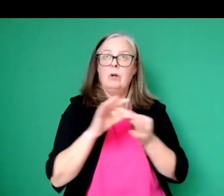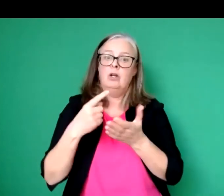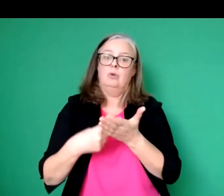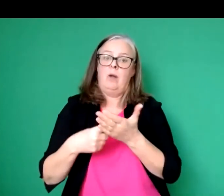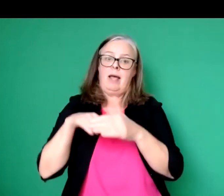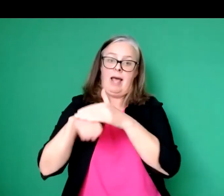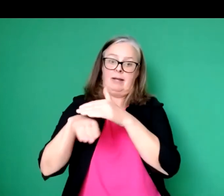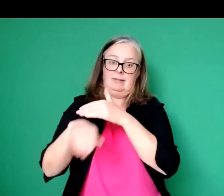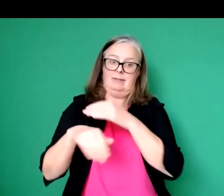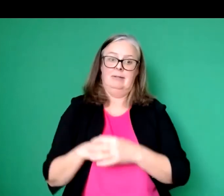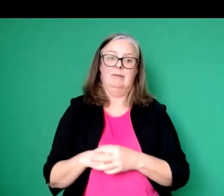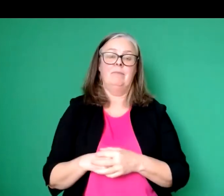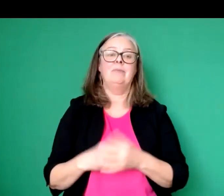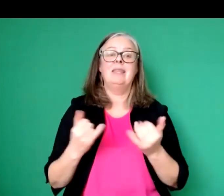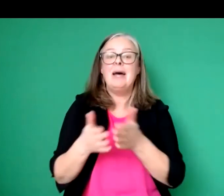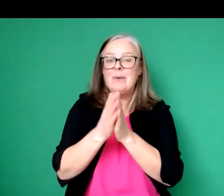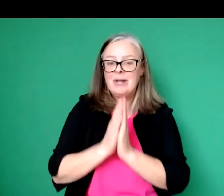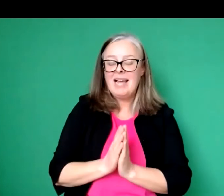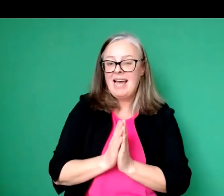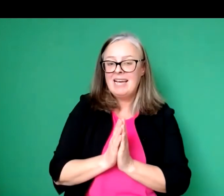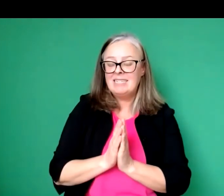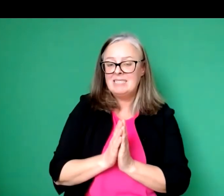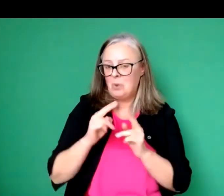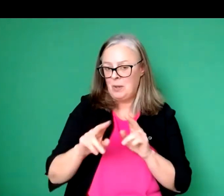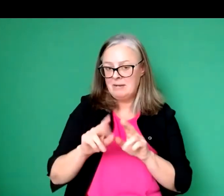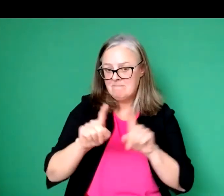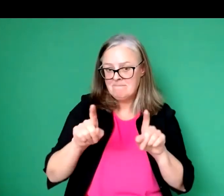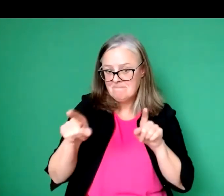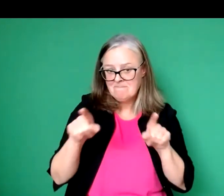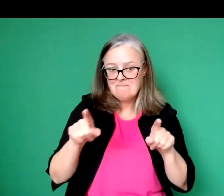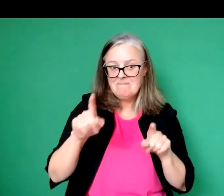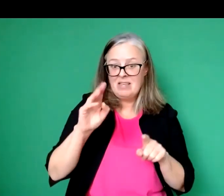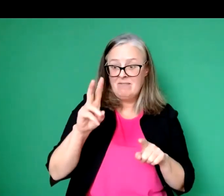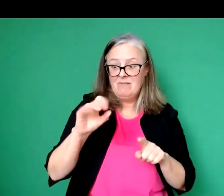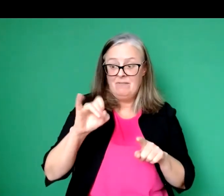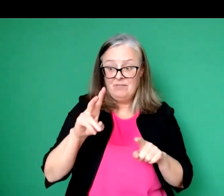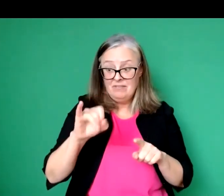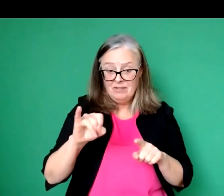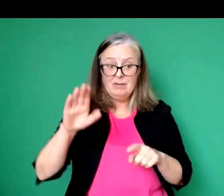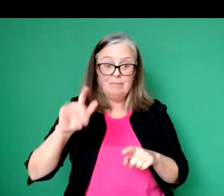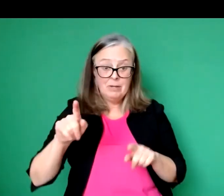i'm going to just ask uh quickly vivi and bill if there's any final thoughts that you have